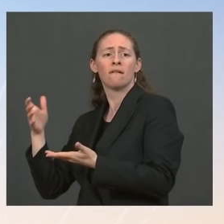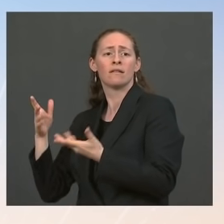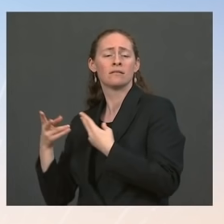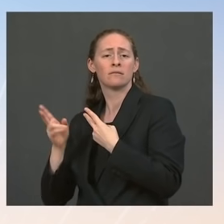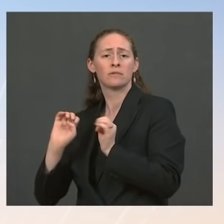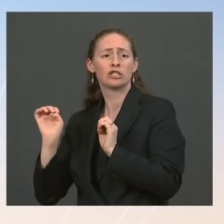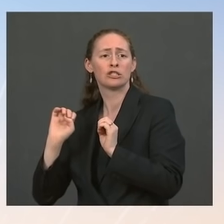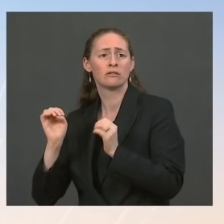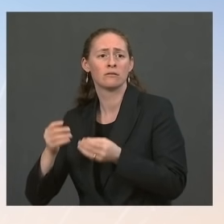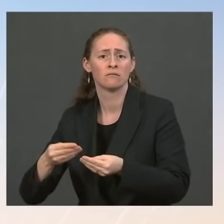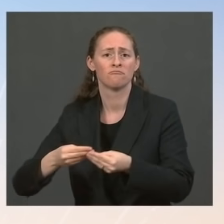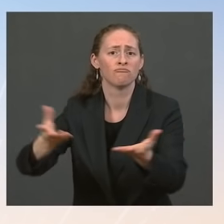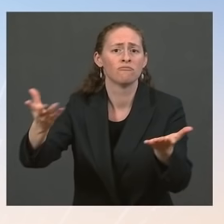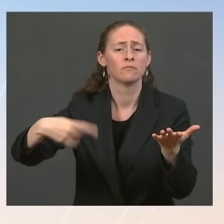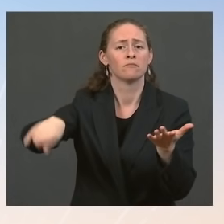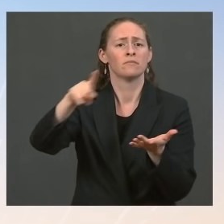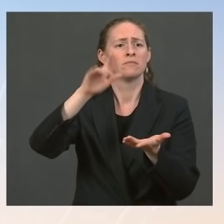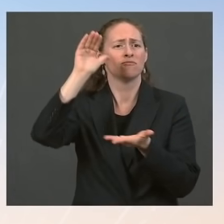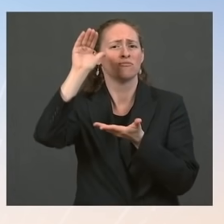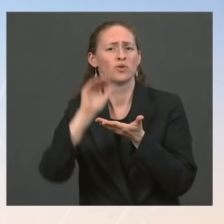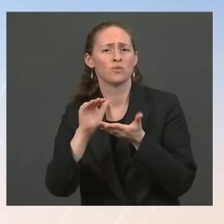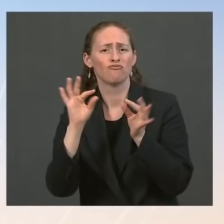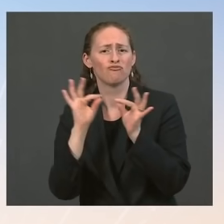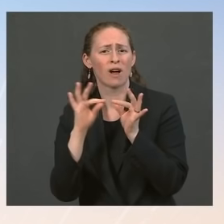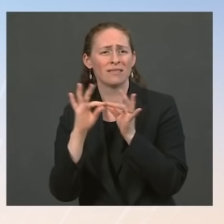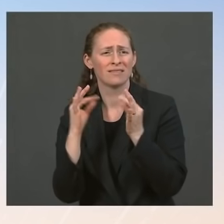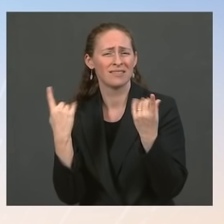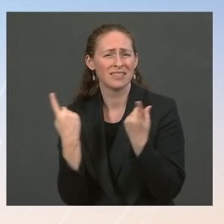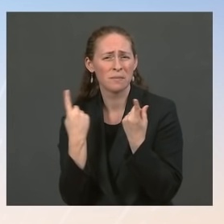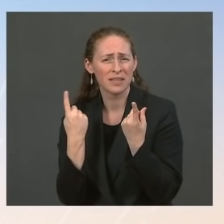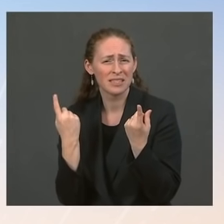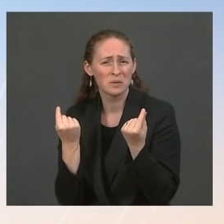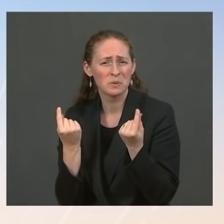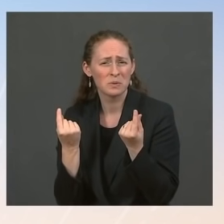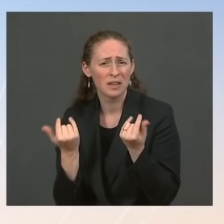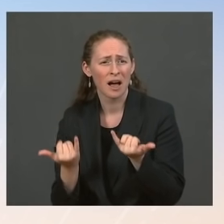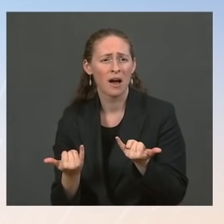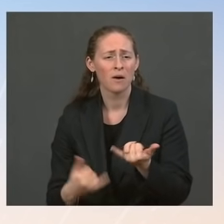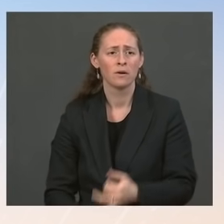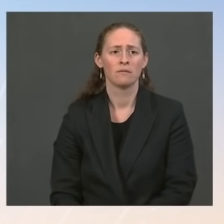Is there anything being done in the near term? Ms. Psaki: I don't have anything in the near term to preview for you.